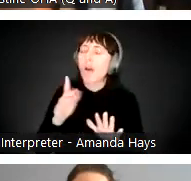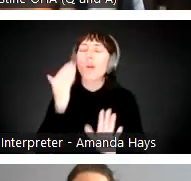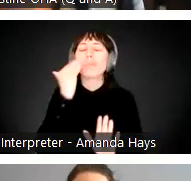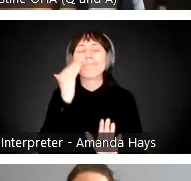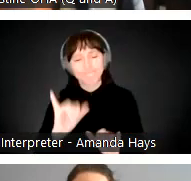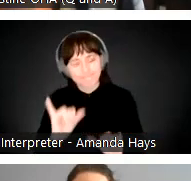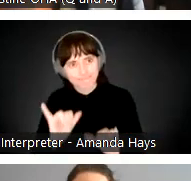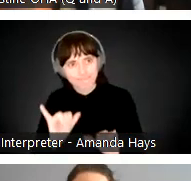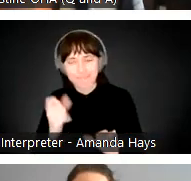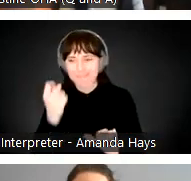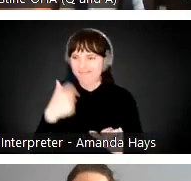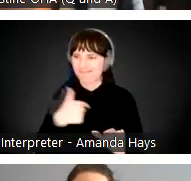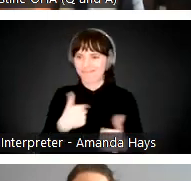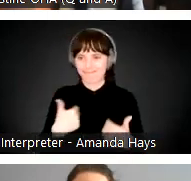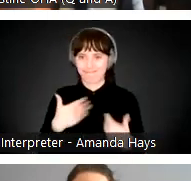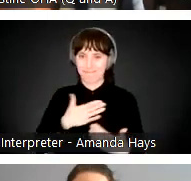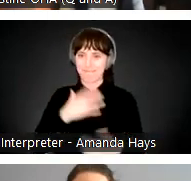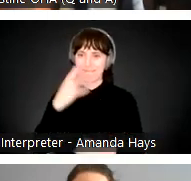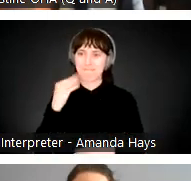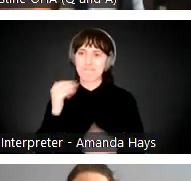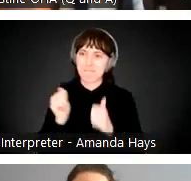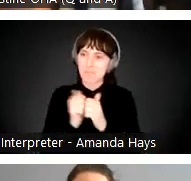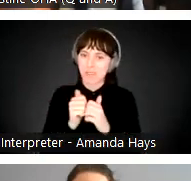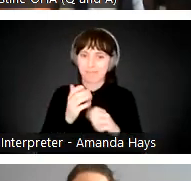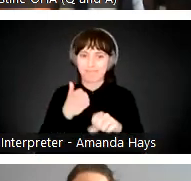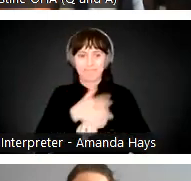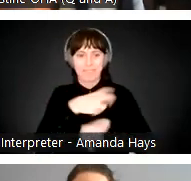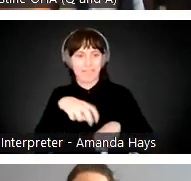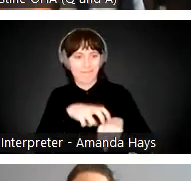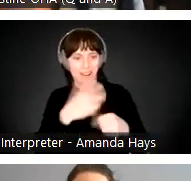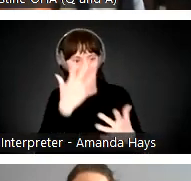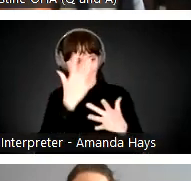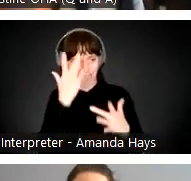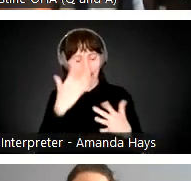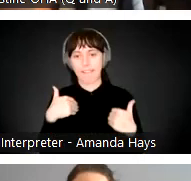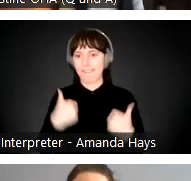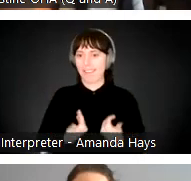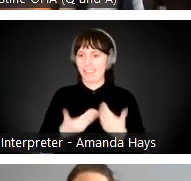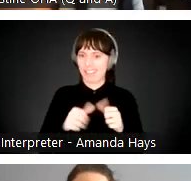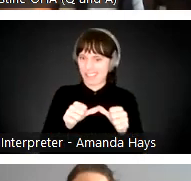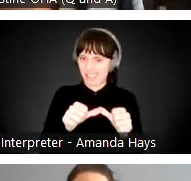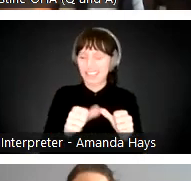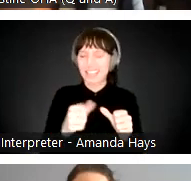three years seeing patients with with Long COVID, is that I actually think it would be more helpful if we called it a